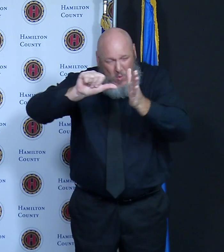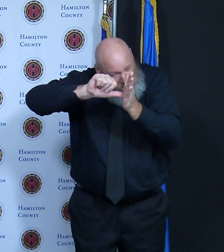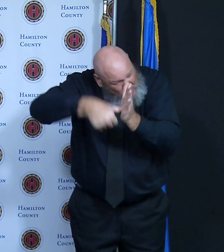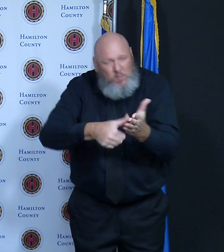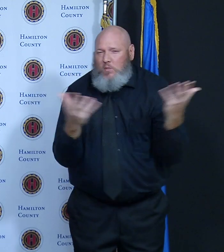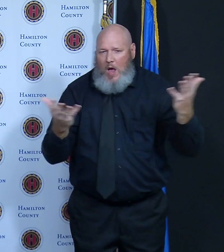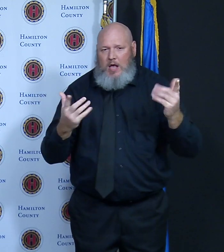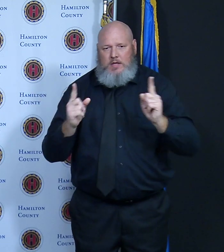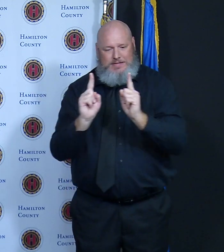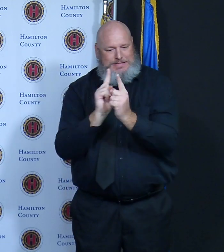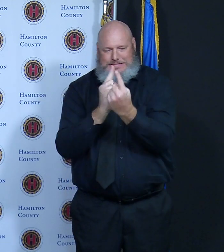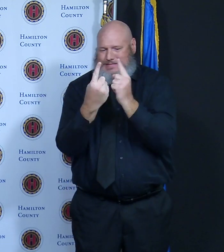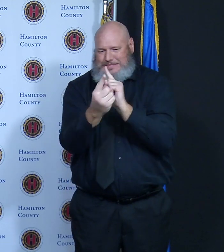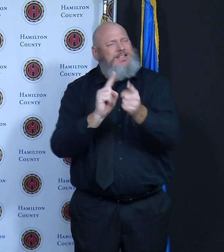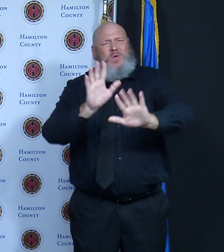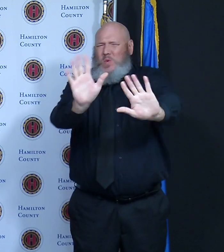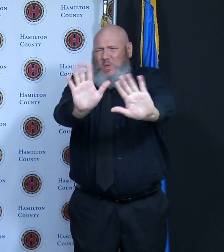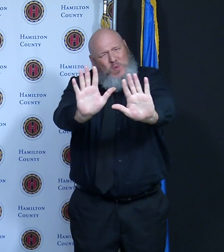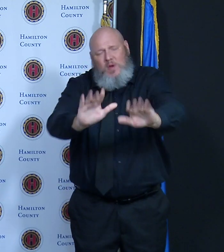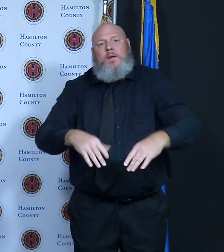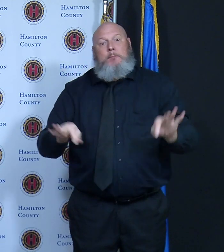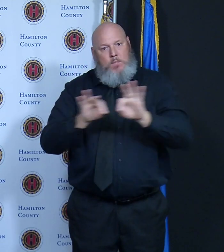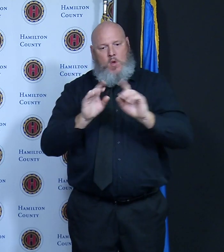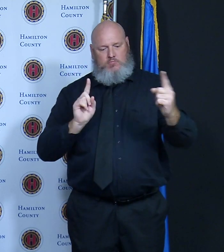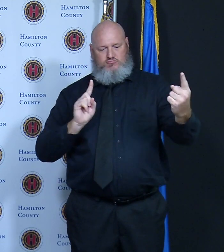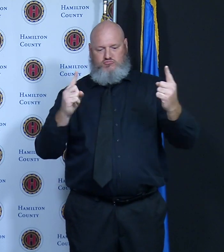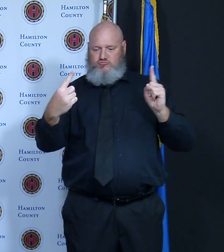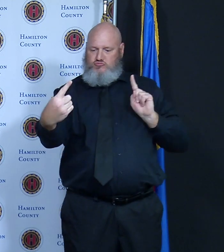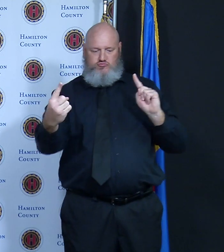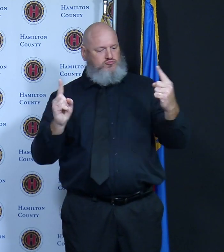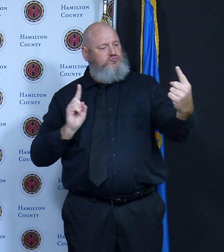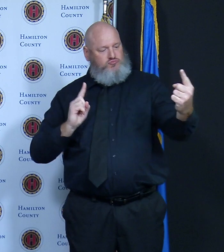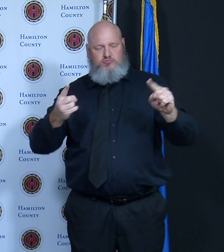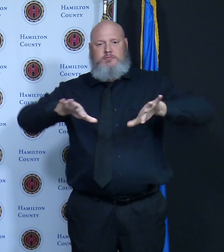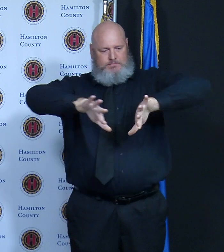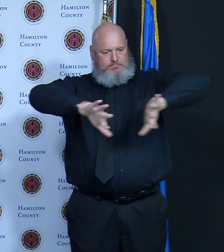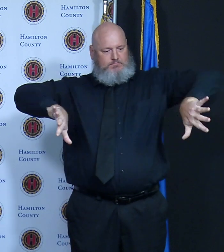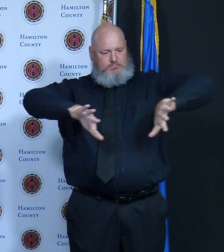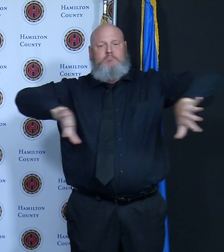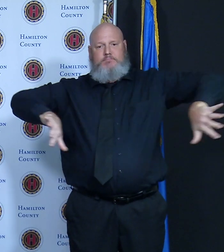I know I got a delivery from Amazon yesterday that the systems are still up